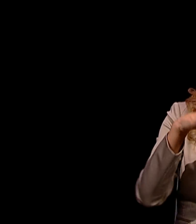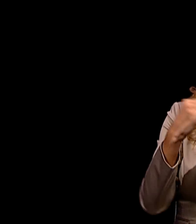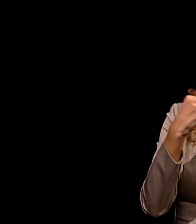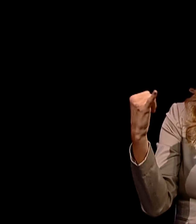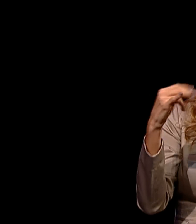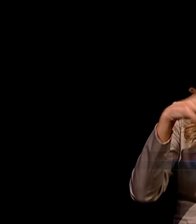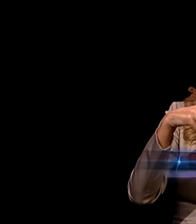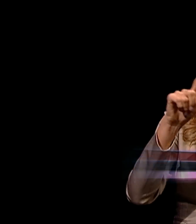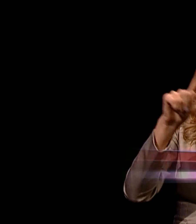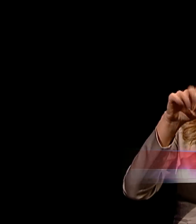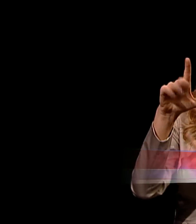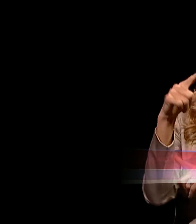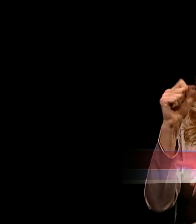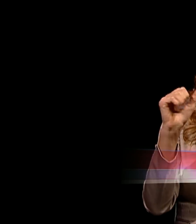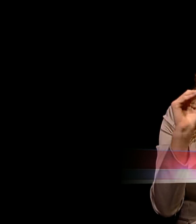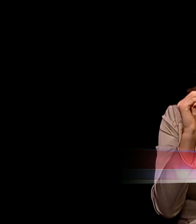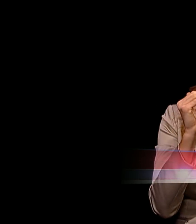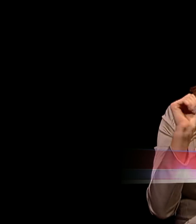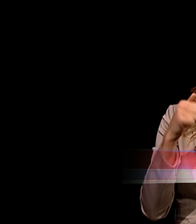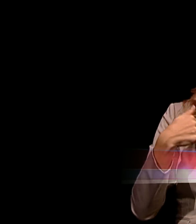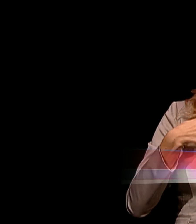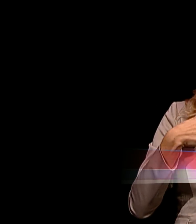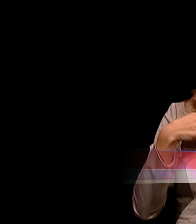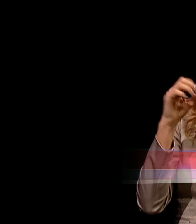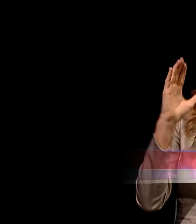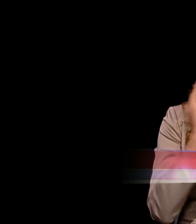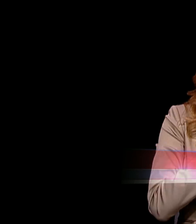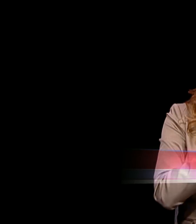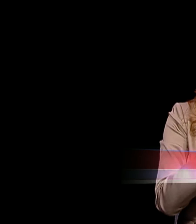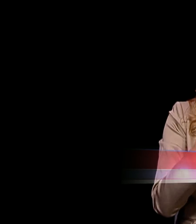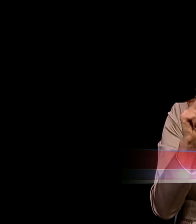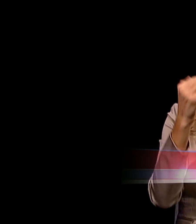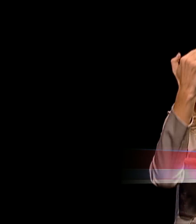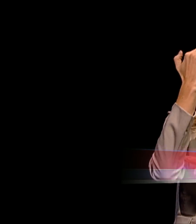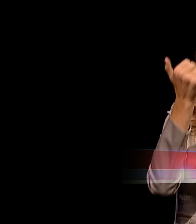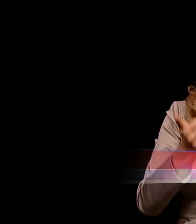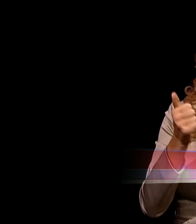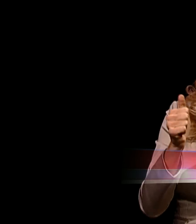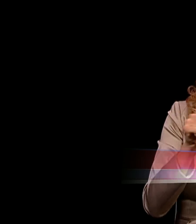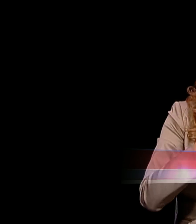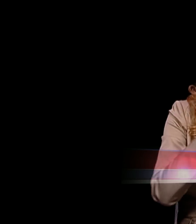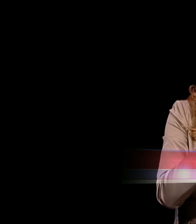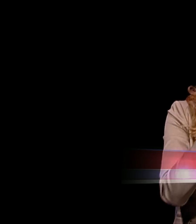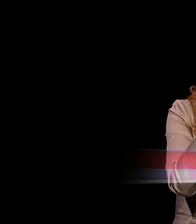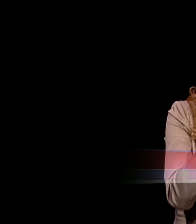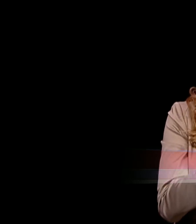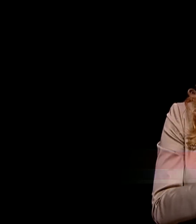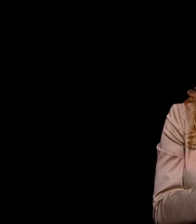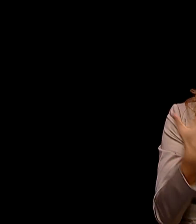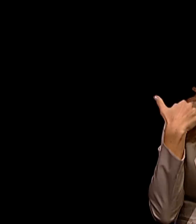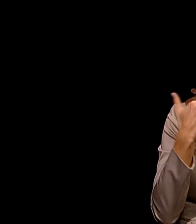Glad you brought that up? Because I read a lot different blogs online and I'm wondering how can I or how can our viewers know the